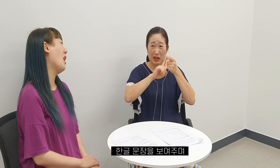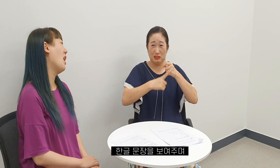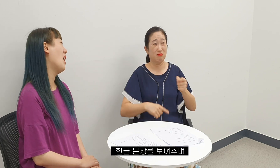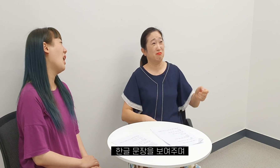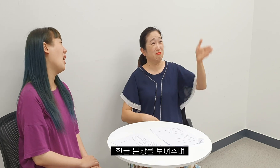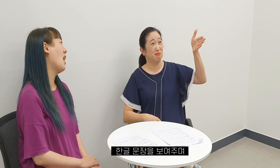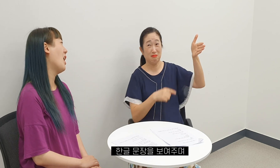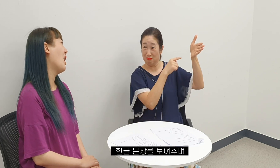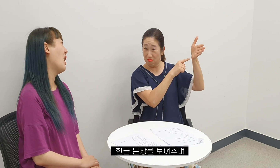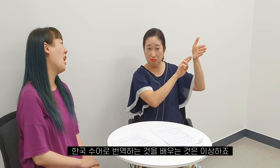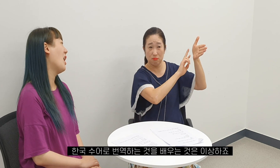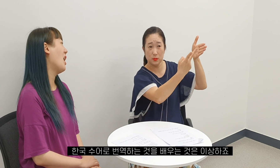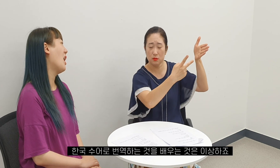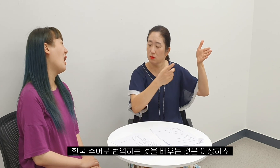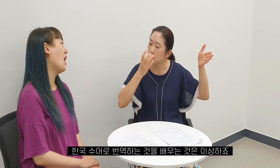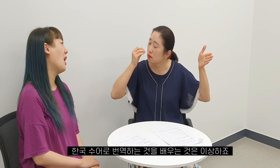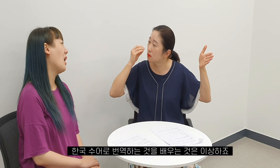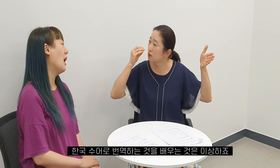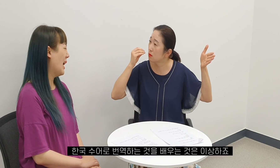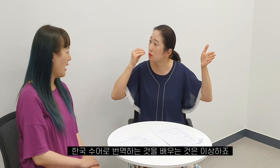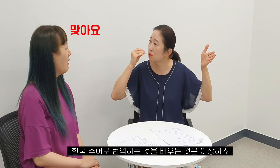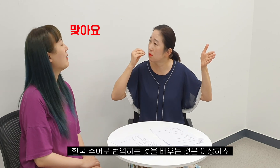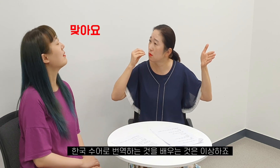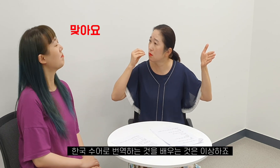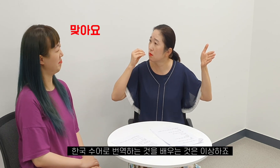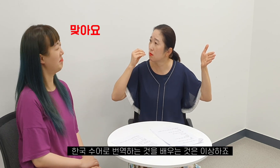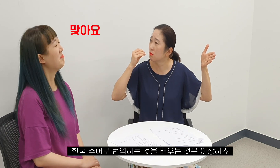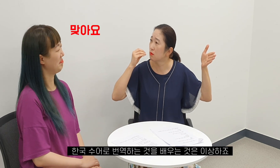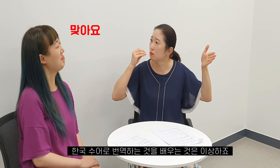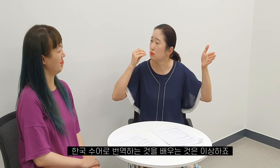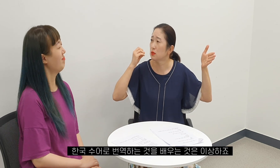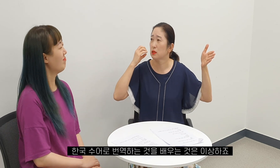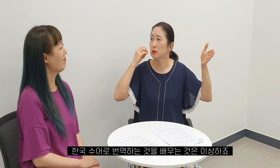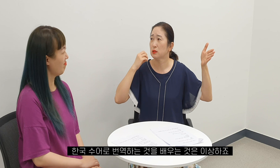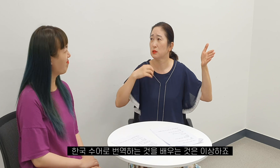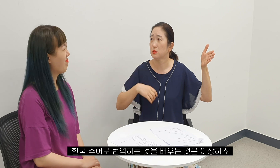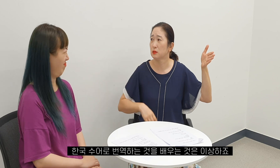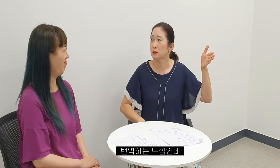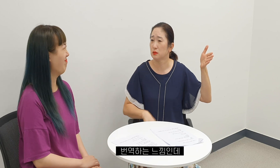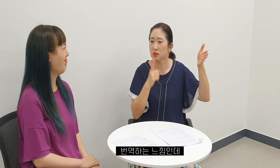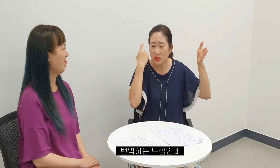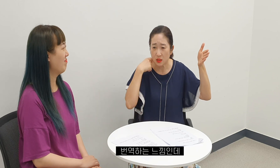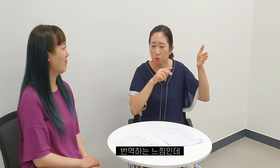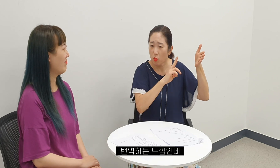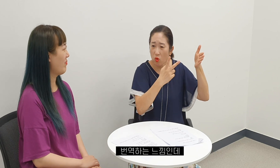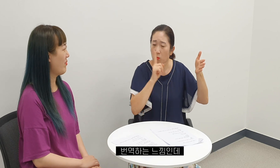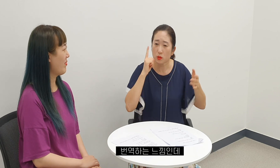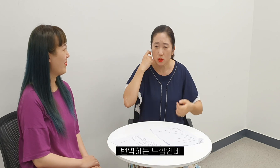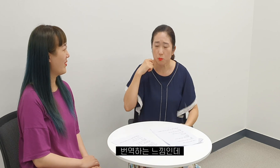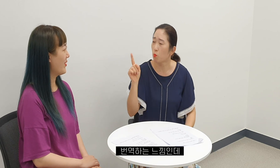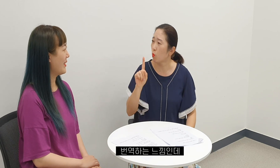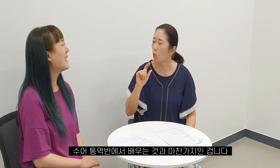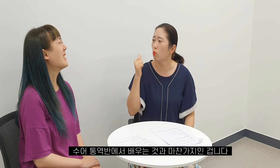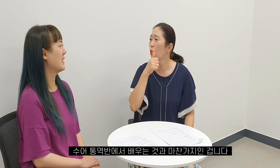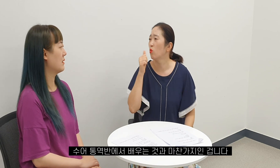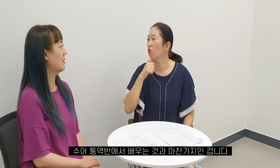It is strange to show Korean sentences and learn to translate them into Korean sign language. It's like learning a sign language interpreter class,